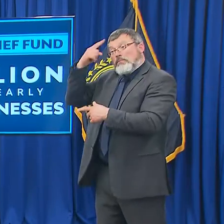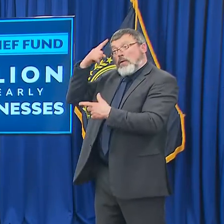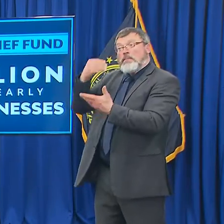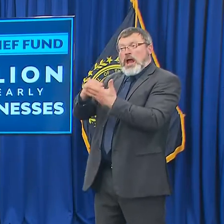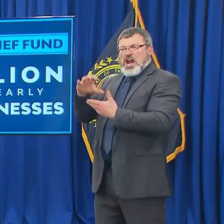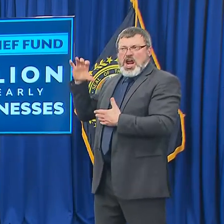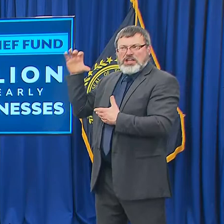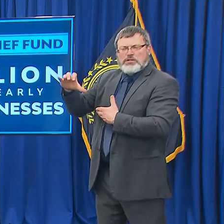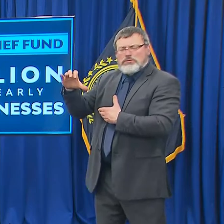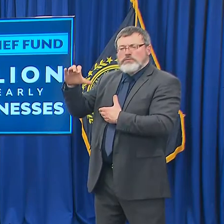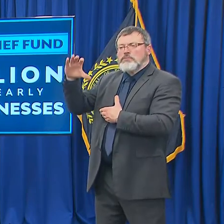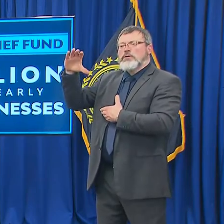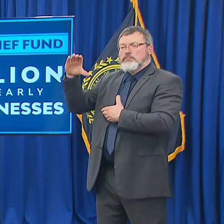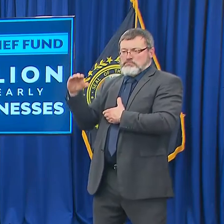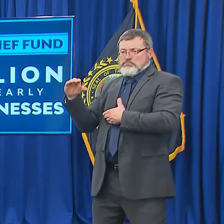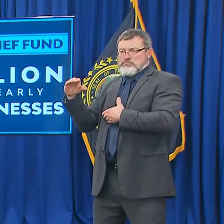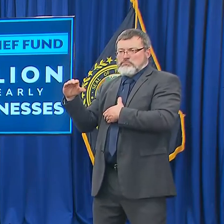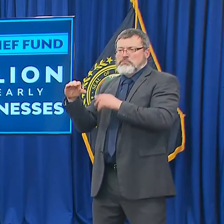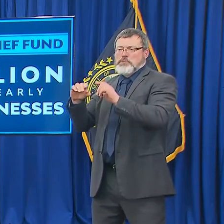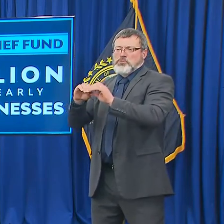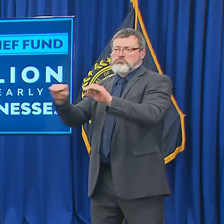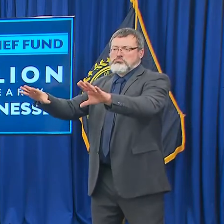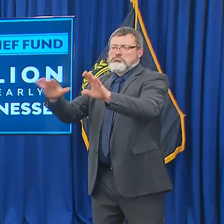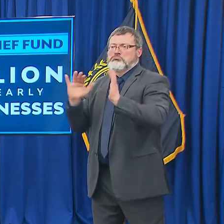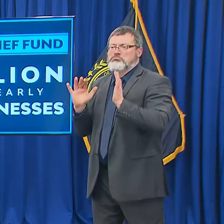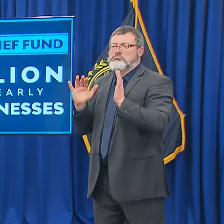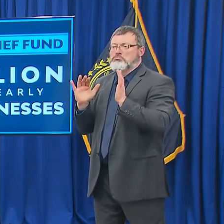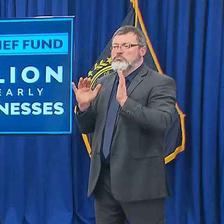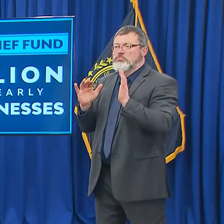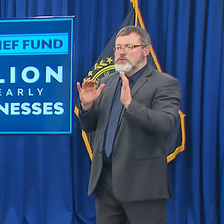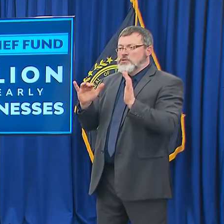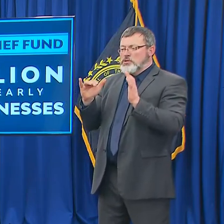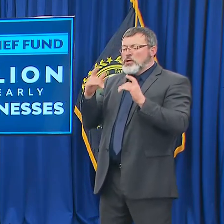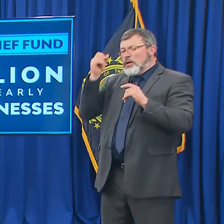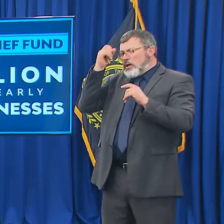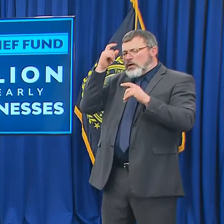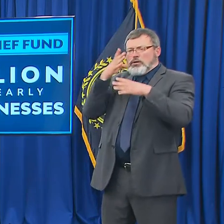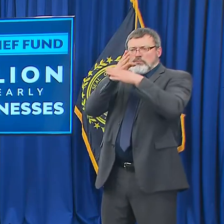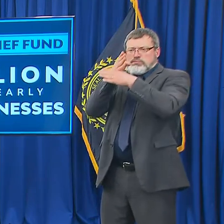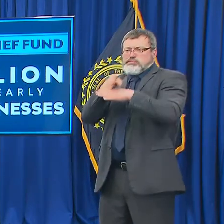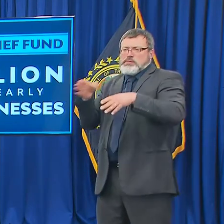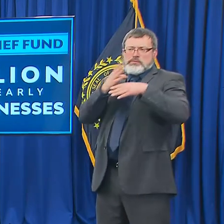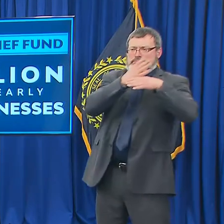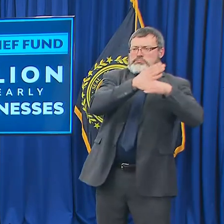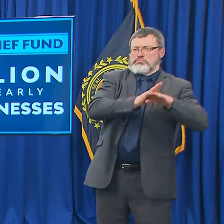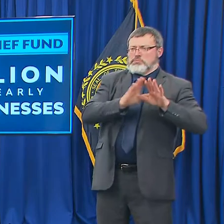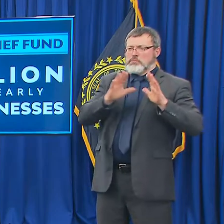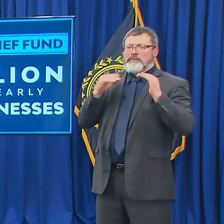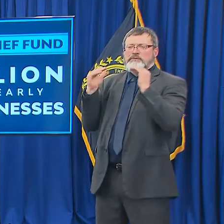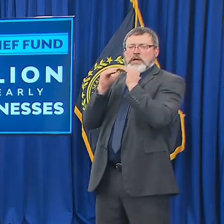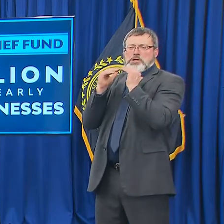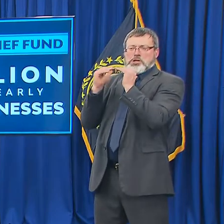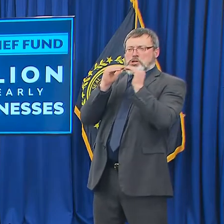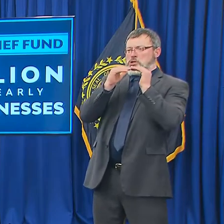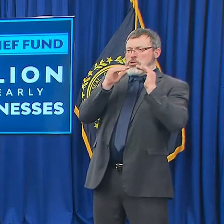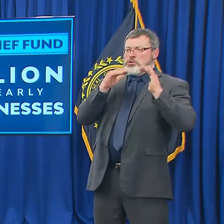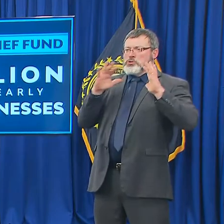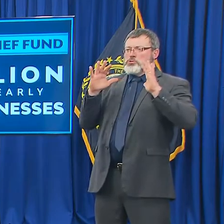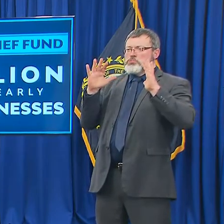as well The last thing we oh, I'm going to I want to talk about very quickly is you